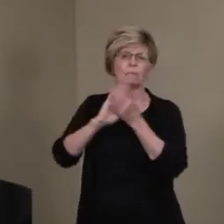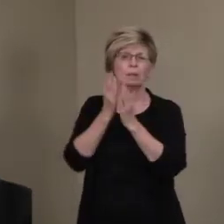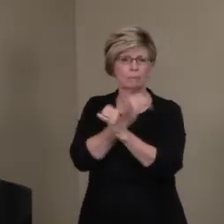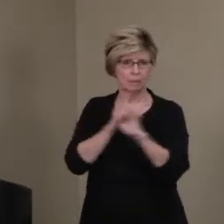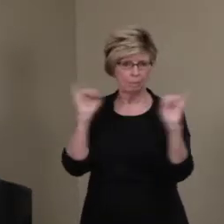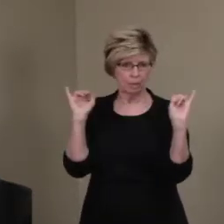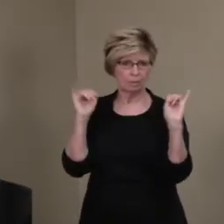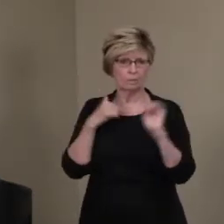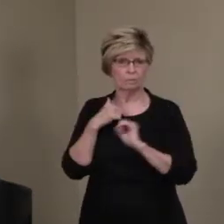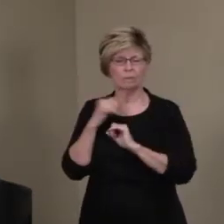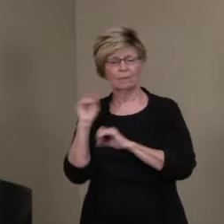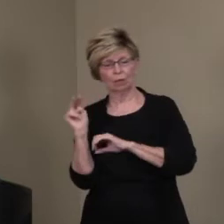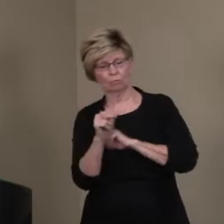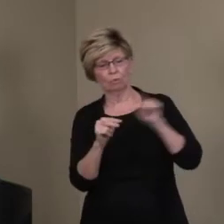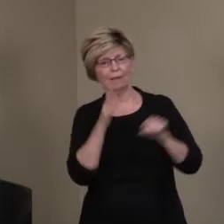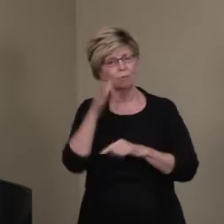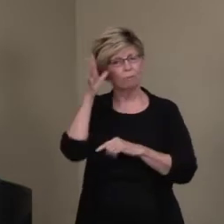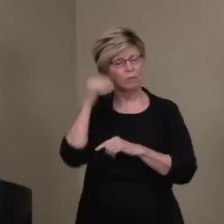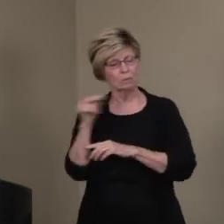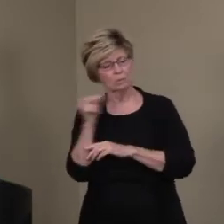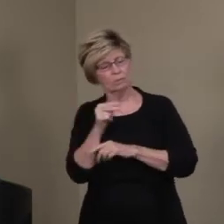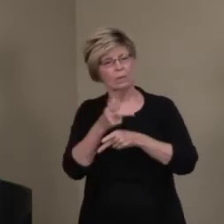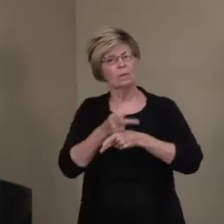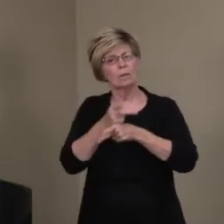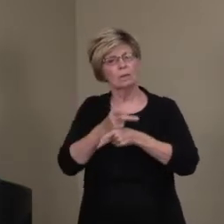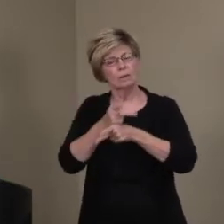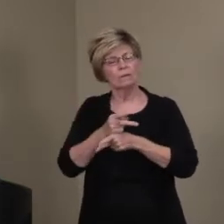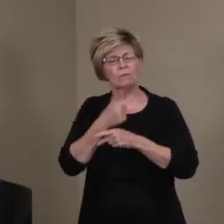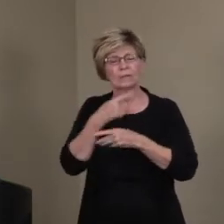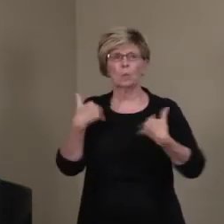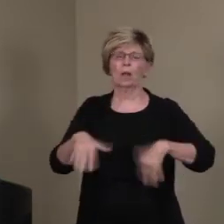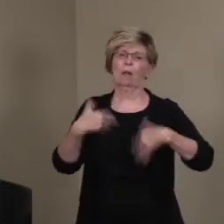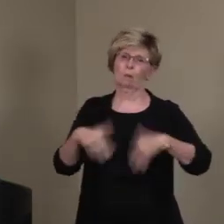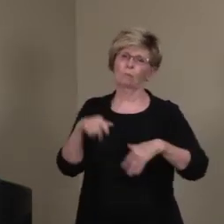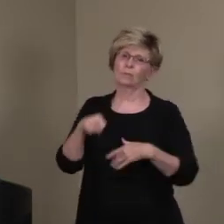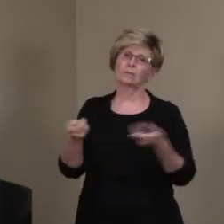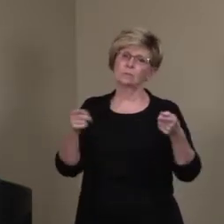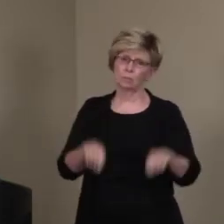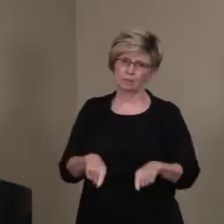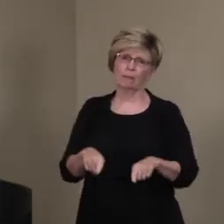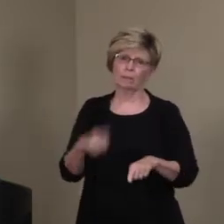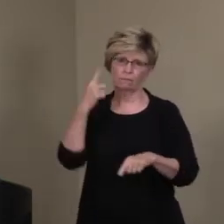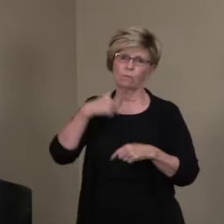become more of an adult and they become independent and many caregivers have